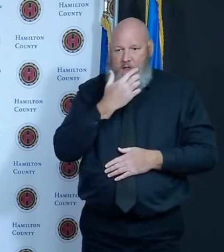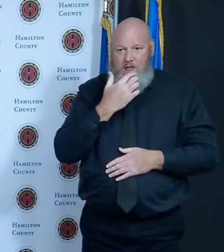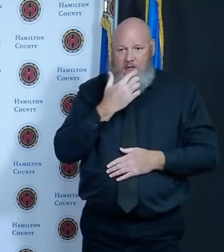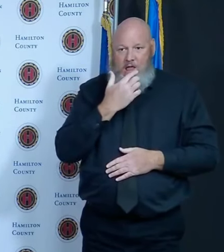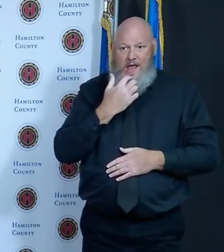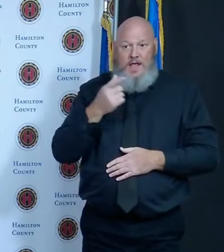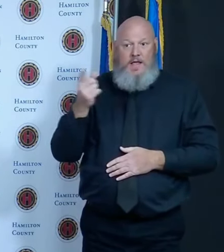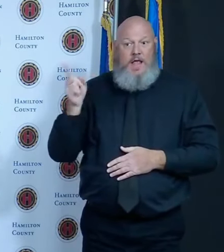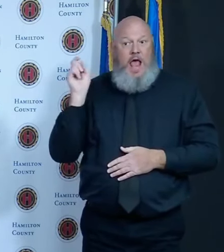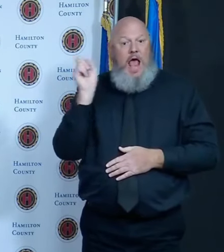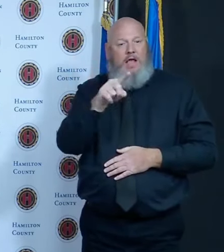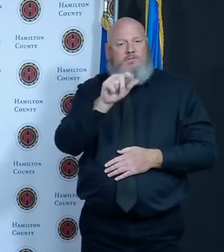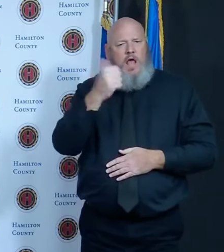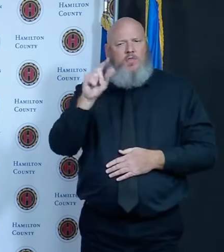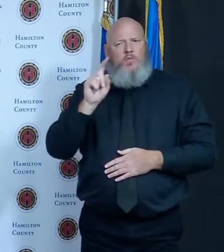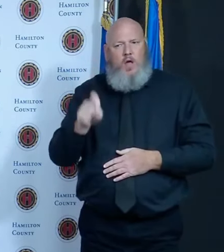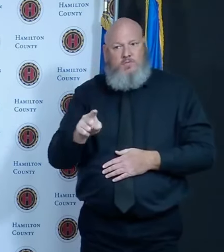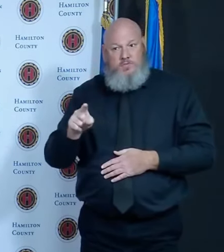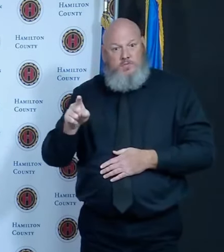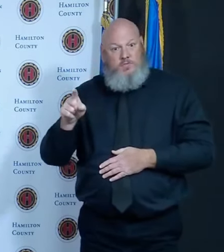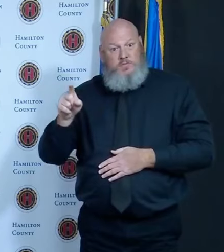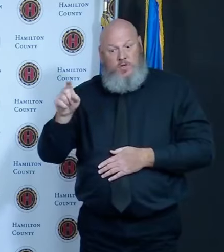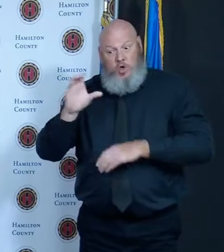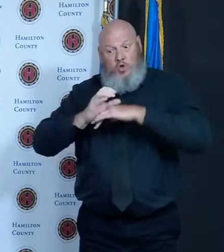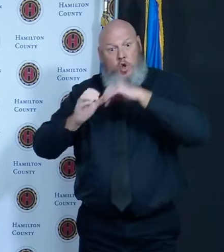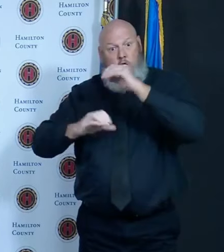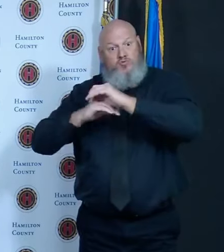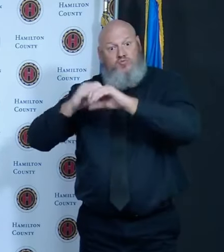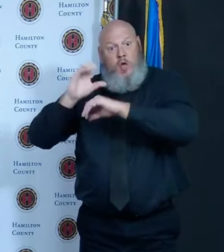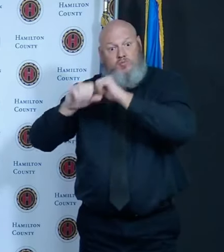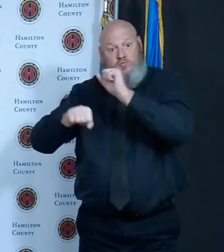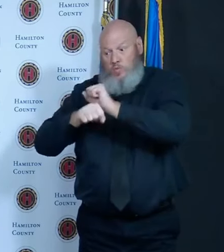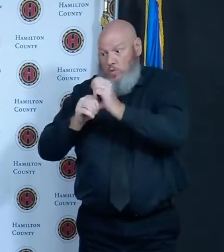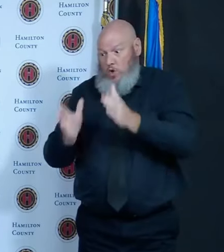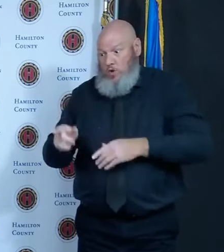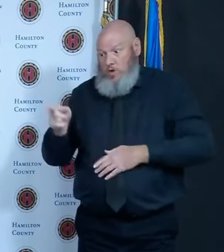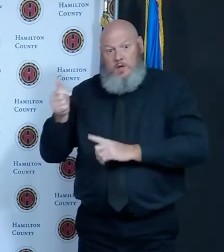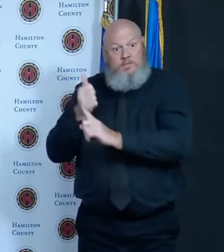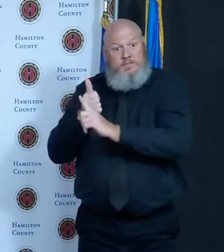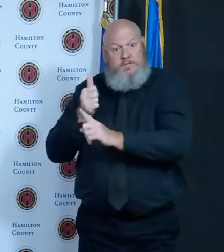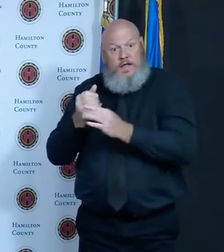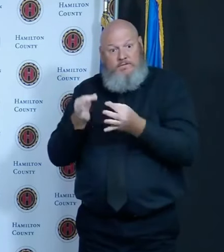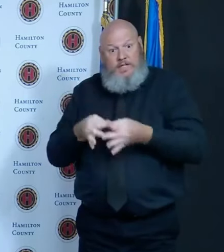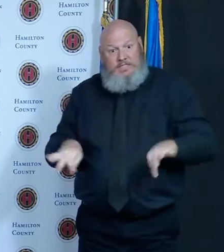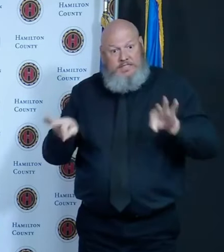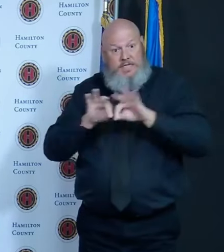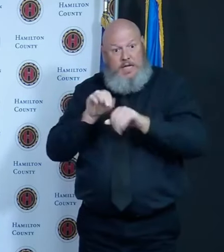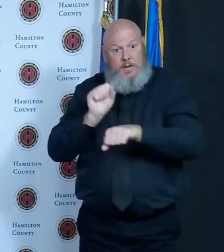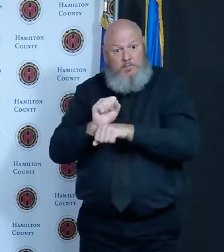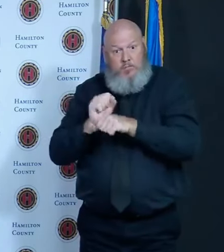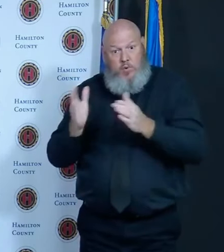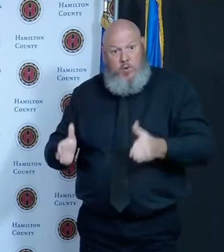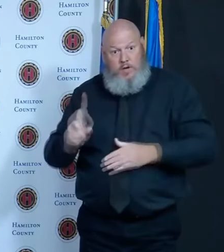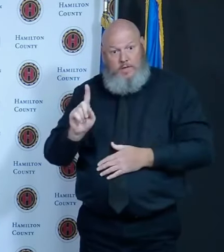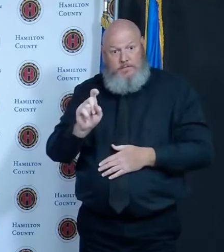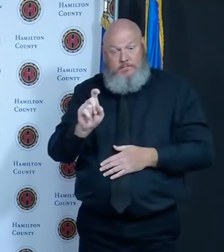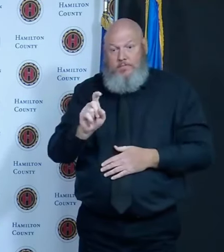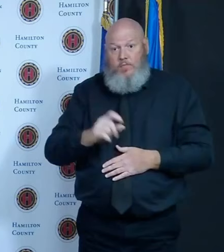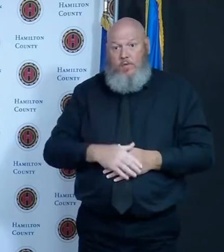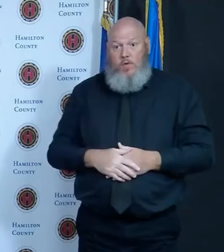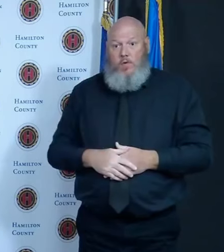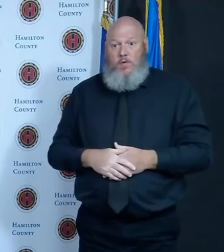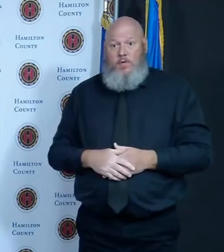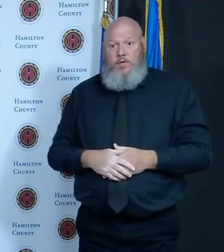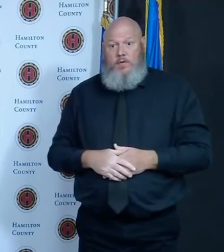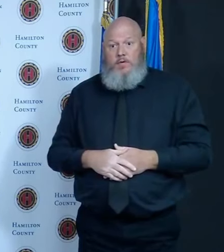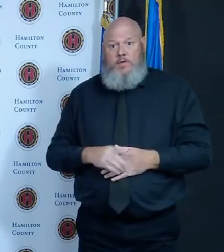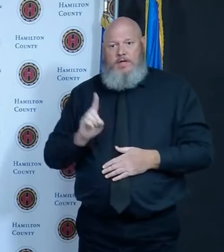you know there's the base where were are considered essential we provide all the